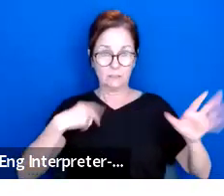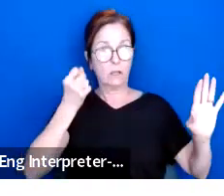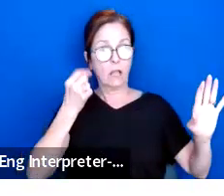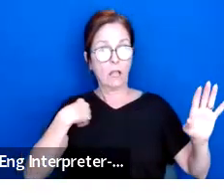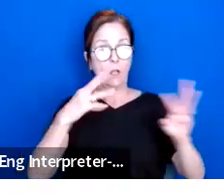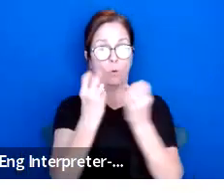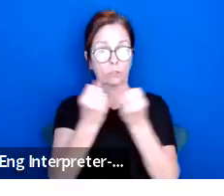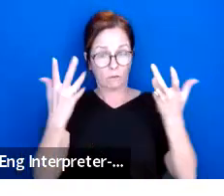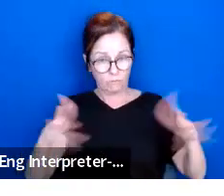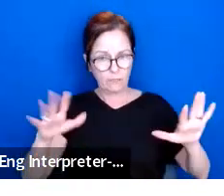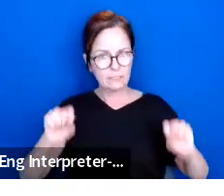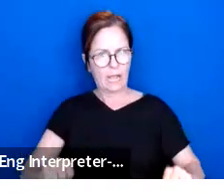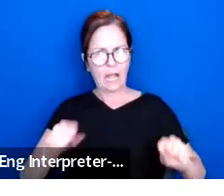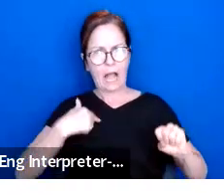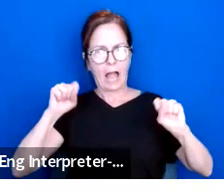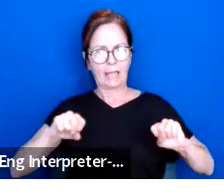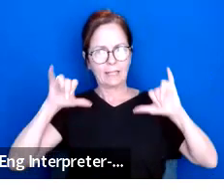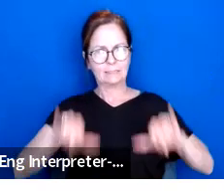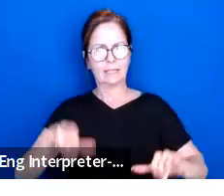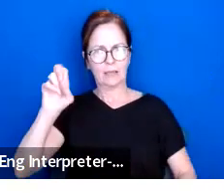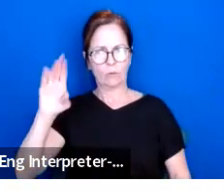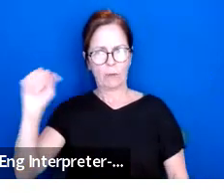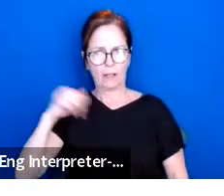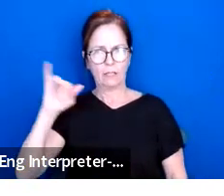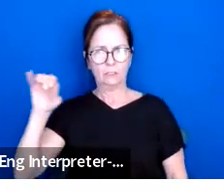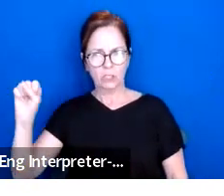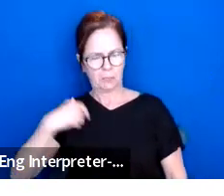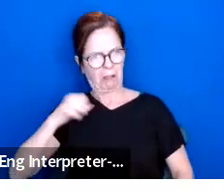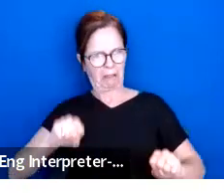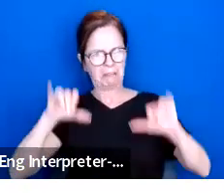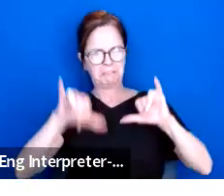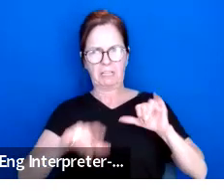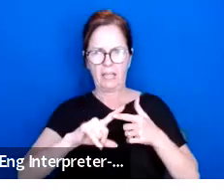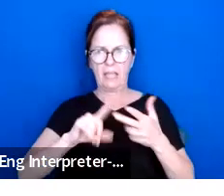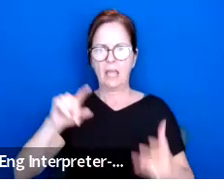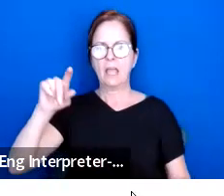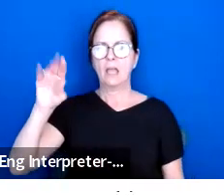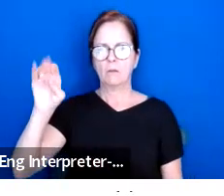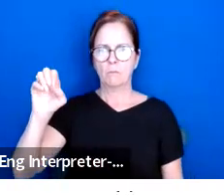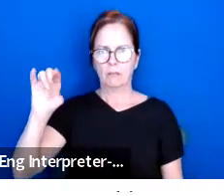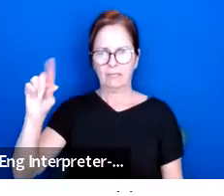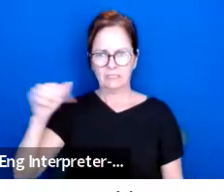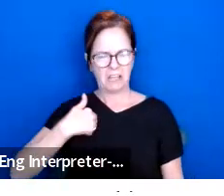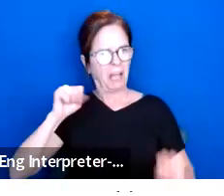I can too. So if we could hold some of the questions till the end. Okay. Yes, so.